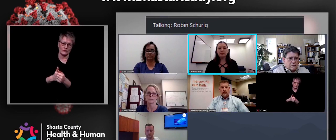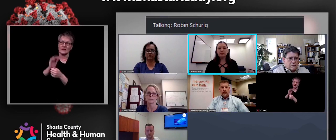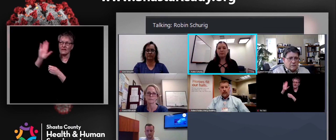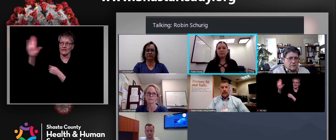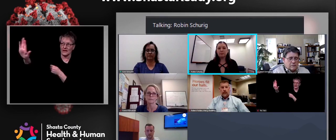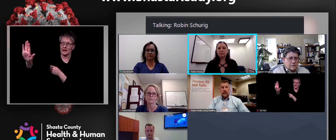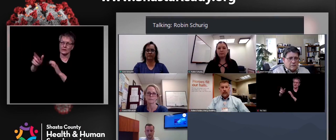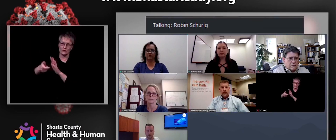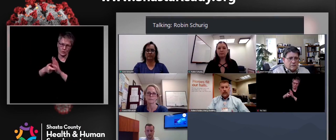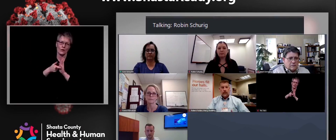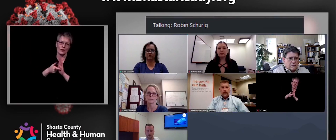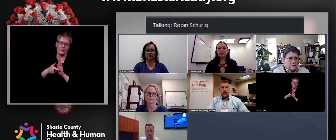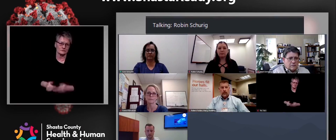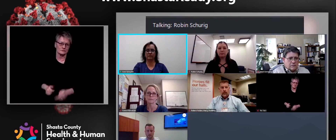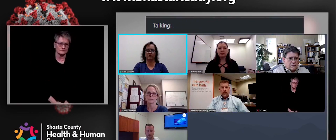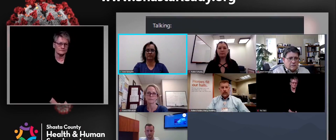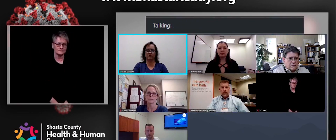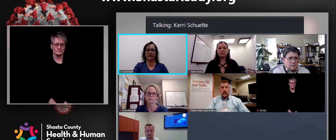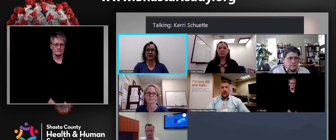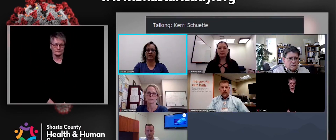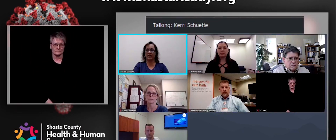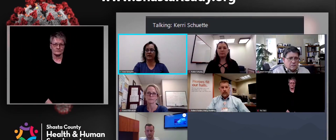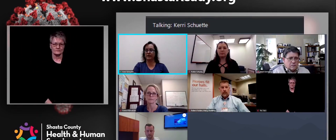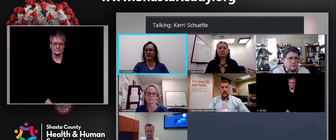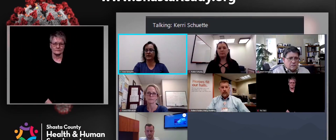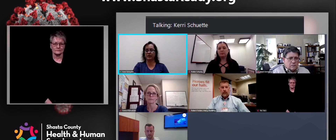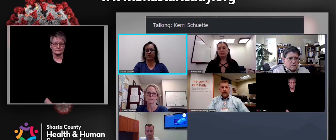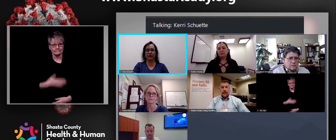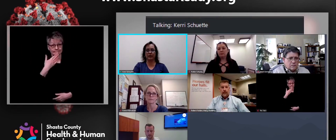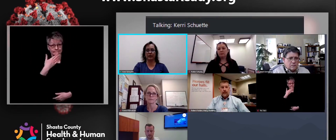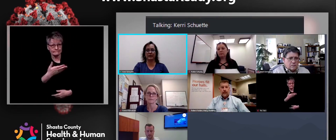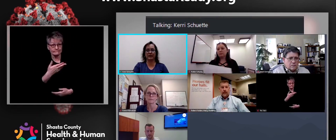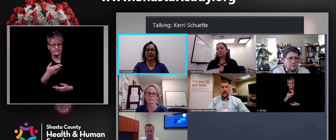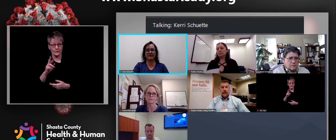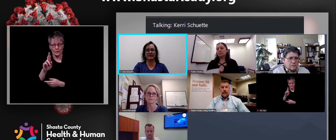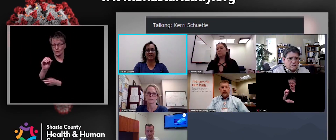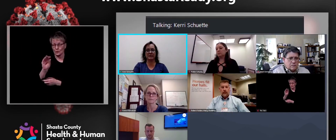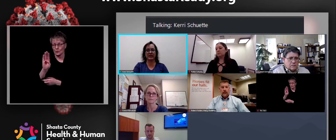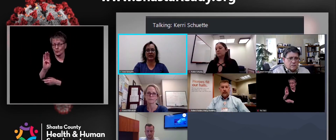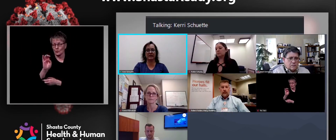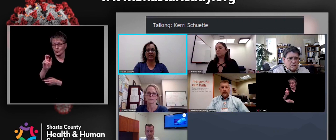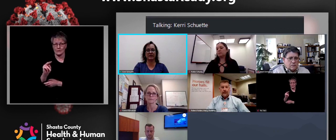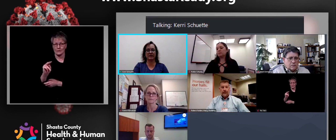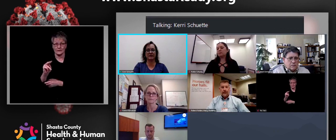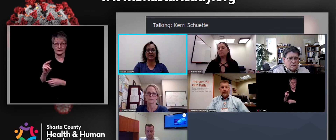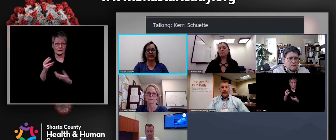All right. Thank you, Robin. Those are all the public questions. Did anybody have anything